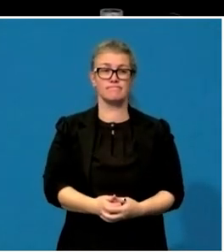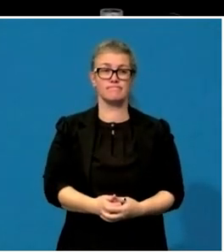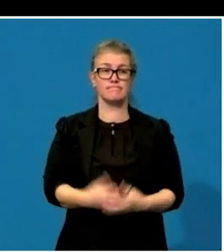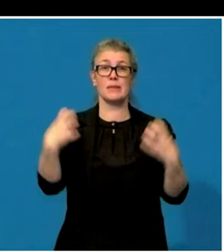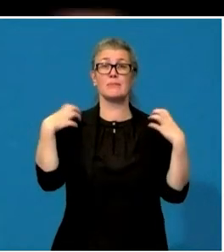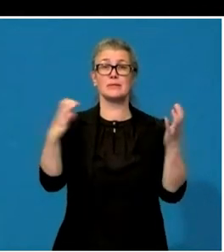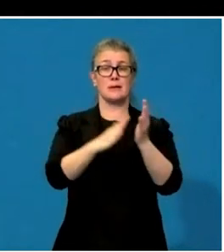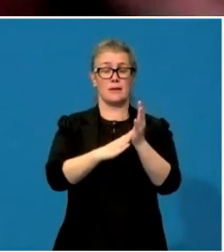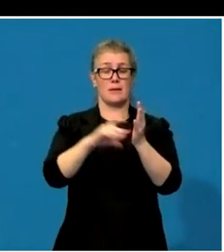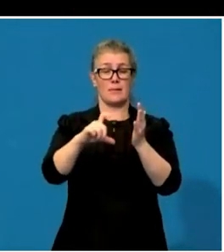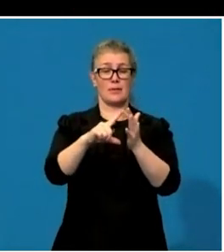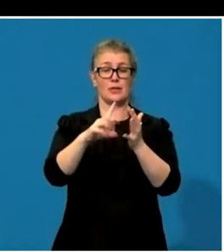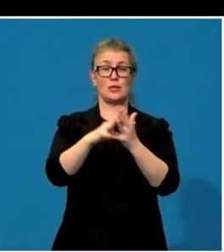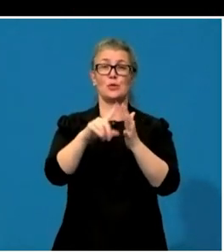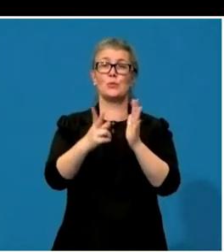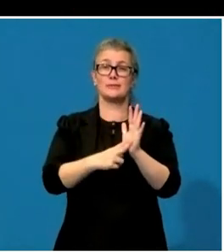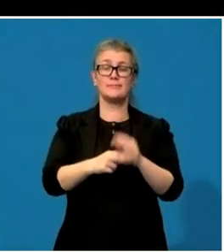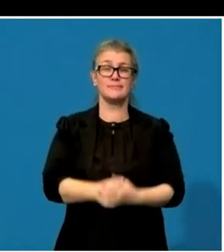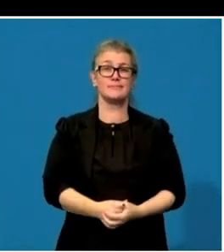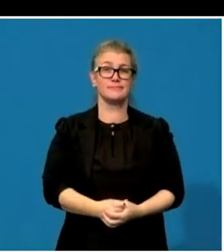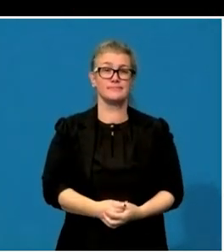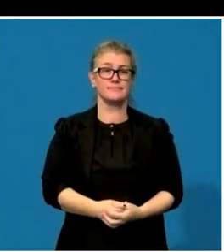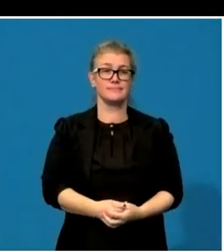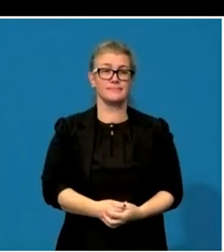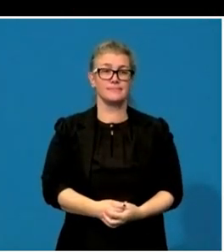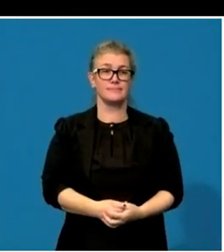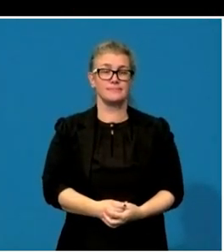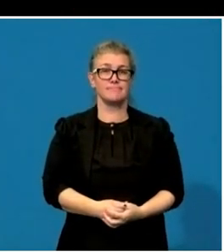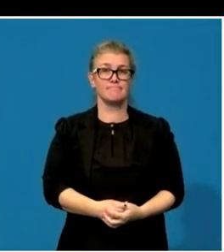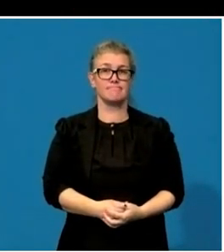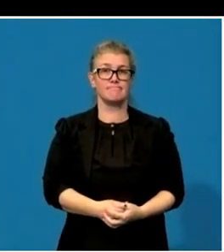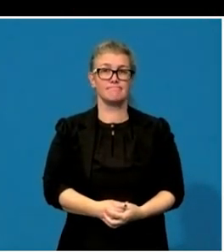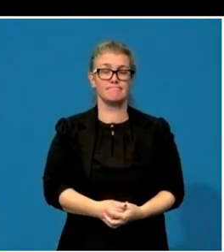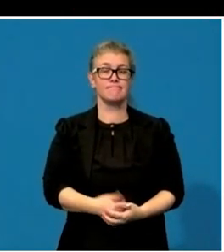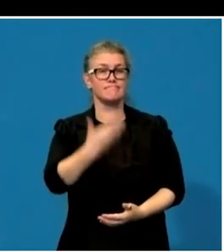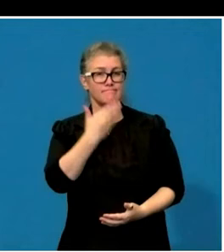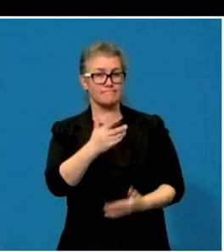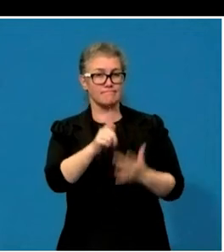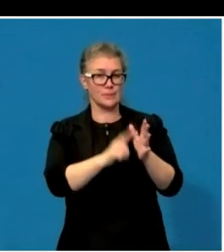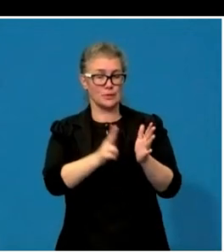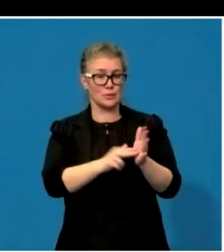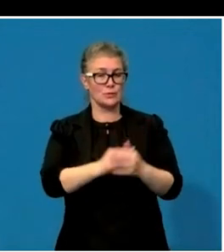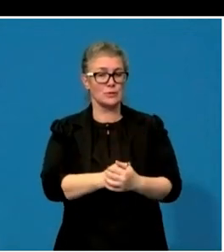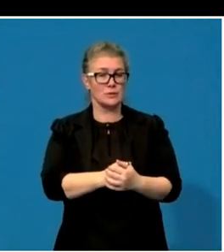Thank you. Joan, you mentioned at some point in your evidence mainstream - mainstream